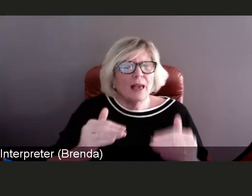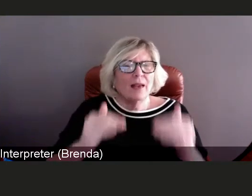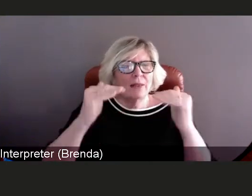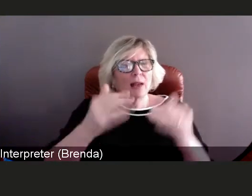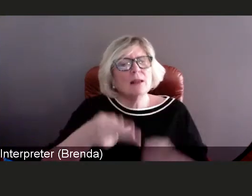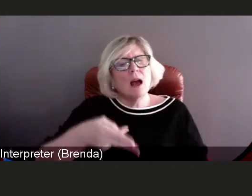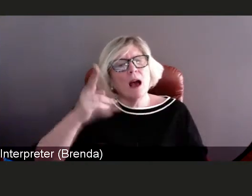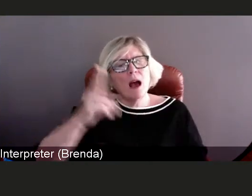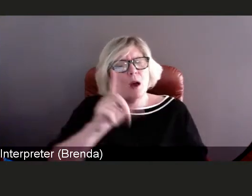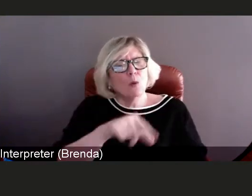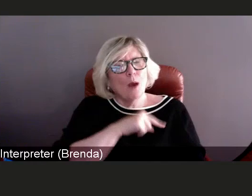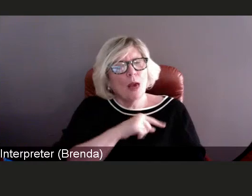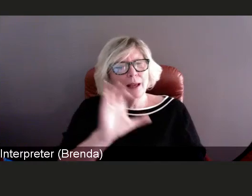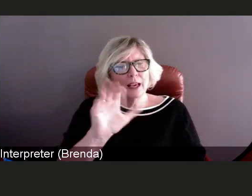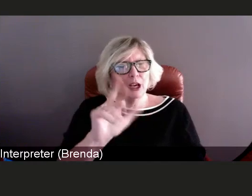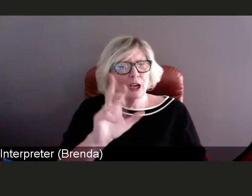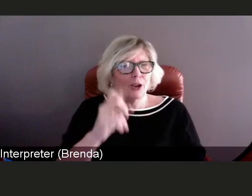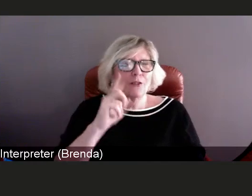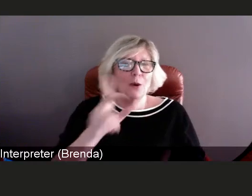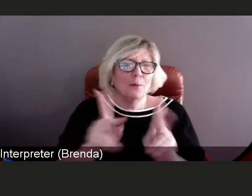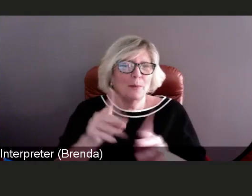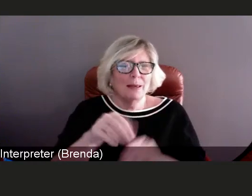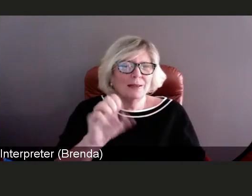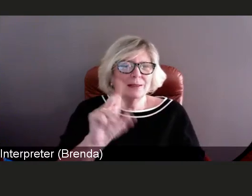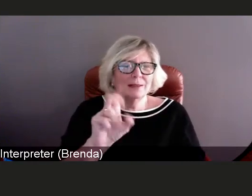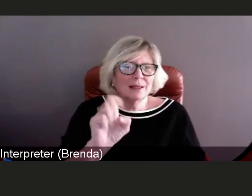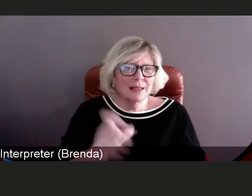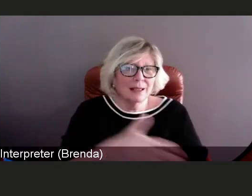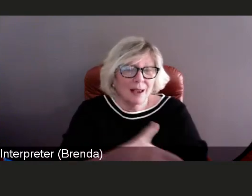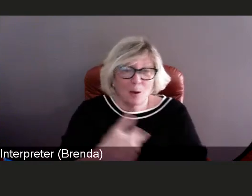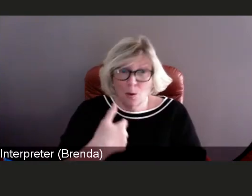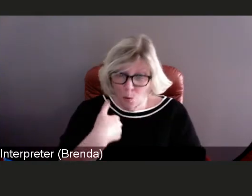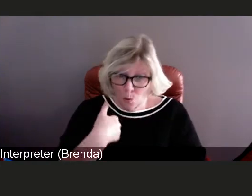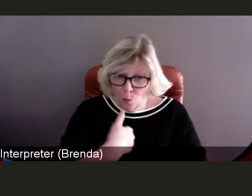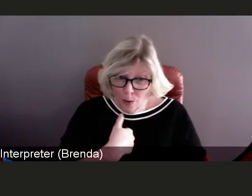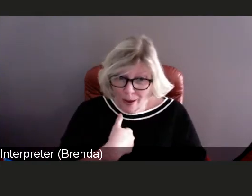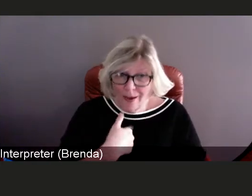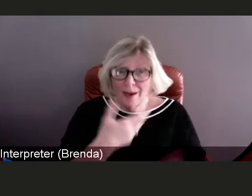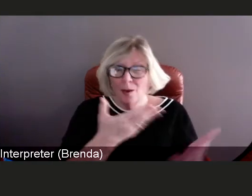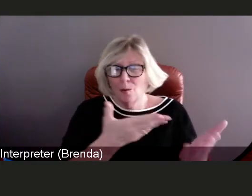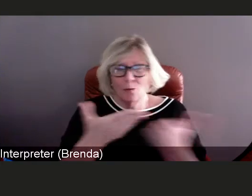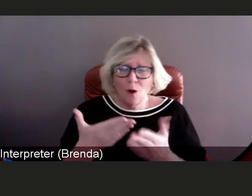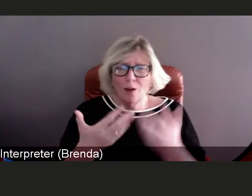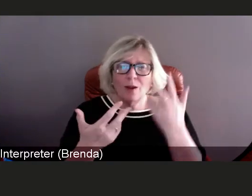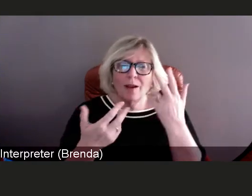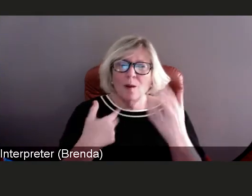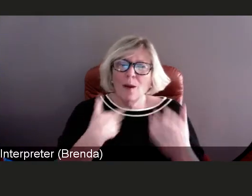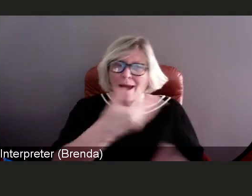to the people of Sussex County. We brought on three, three endocrinologists because diabetes